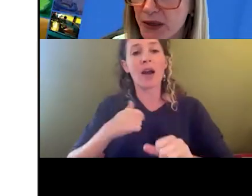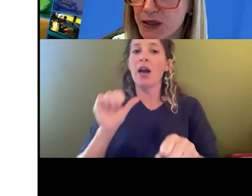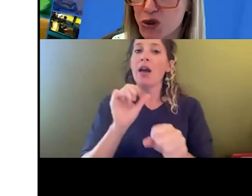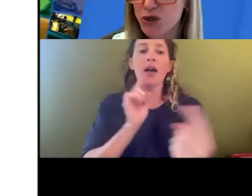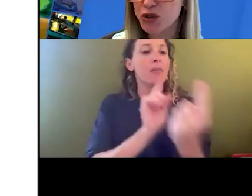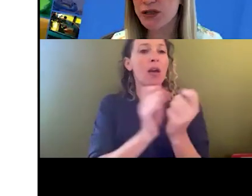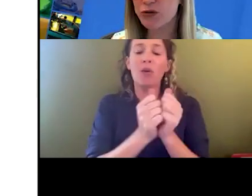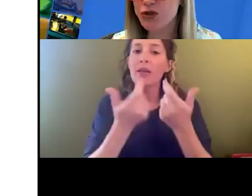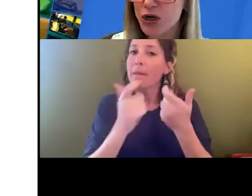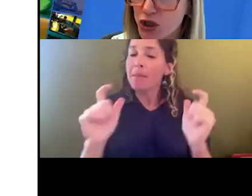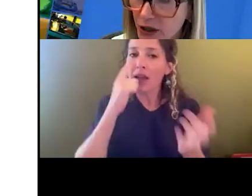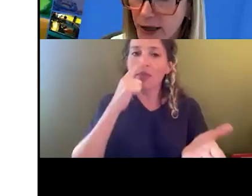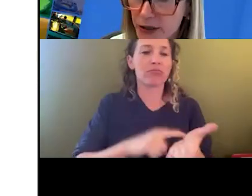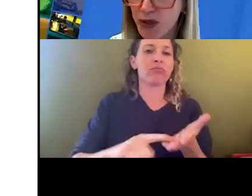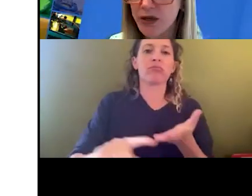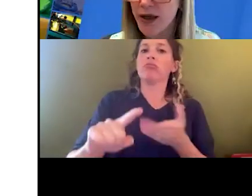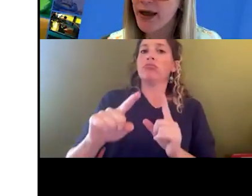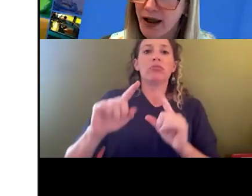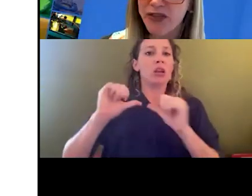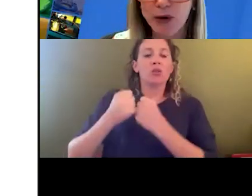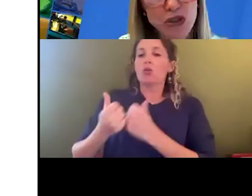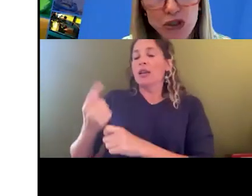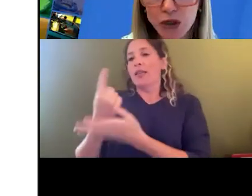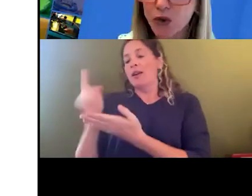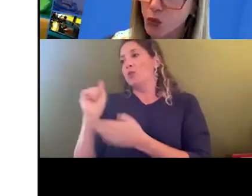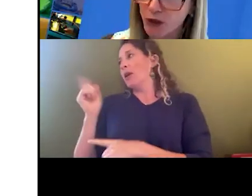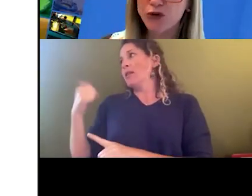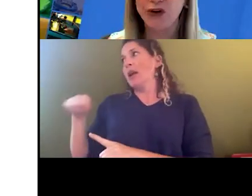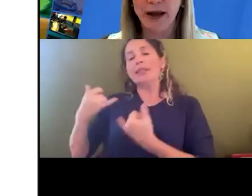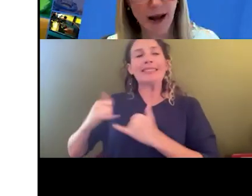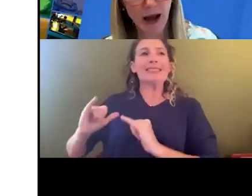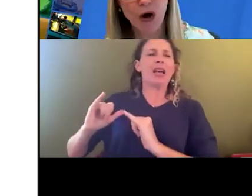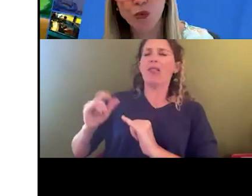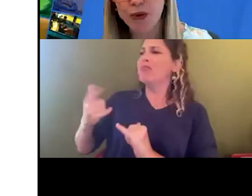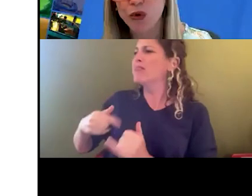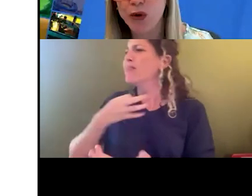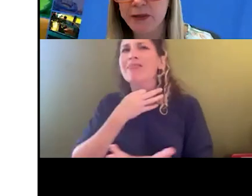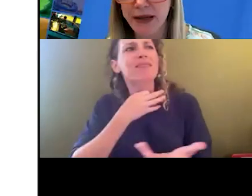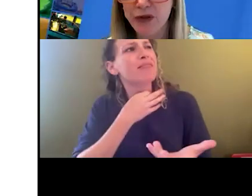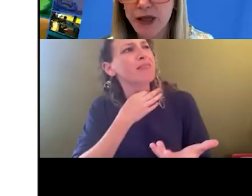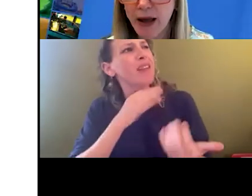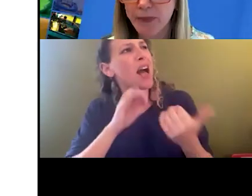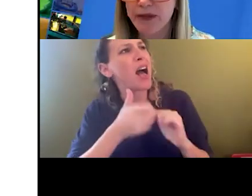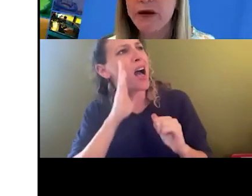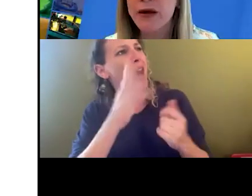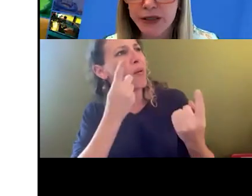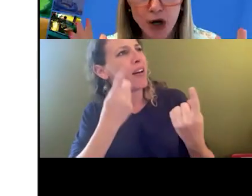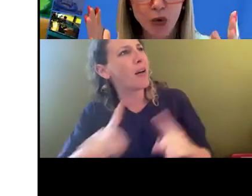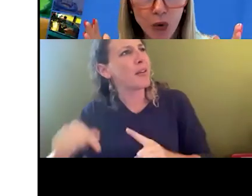administration association last week, and they were still wondering how we were going to make this happen.